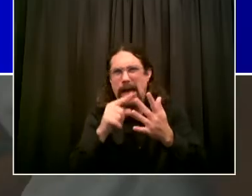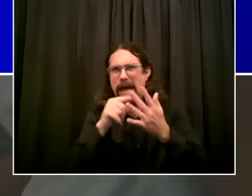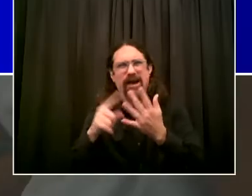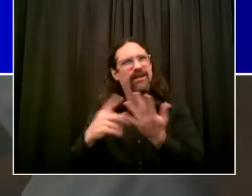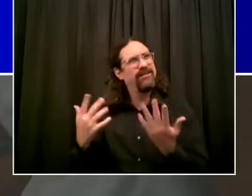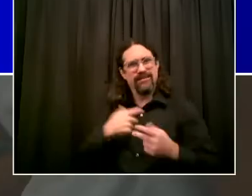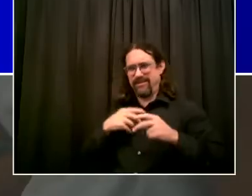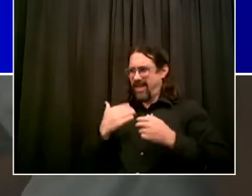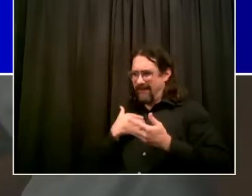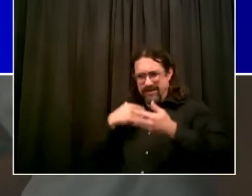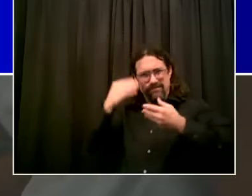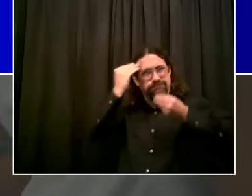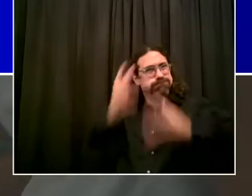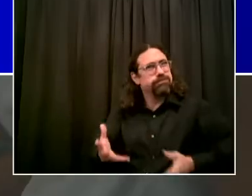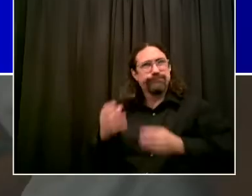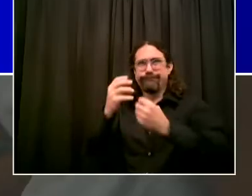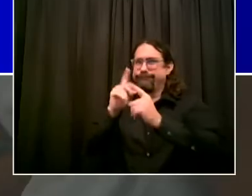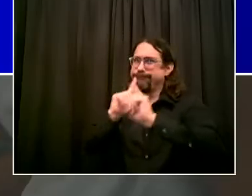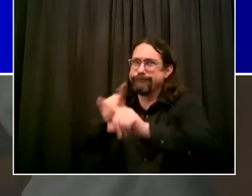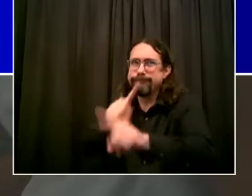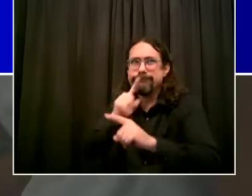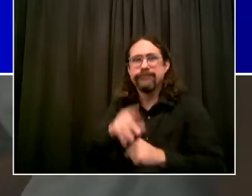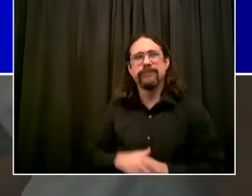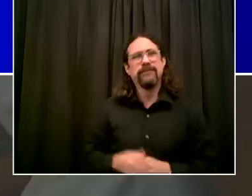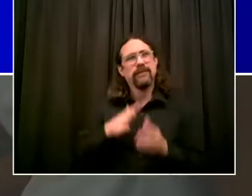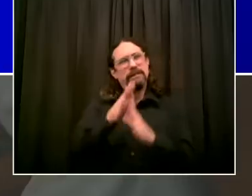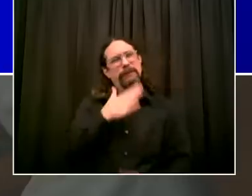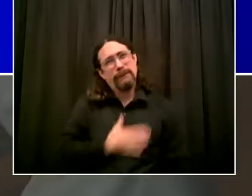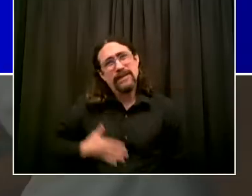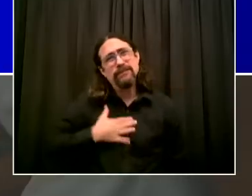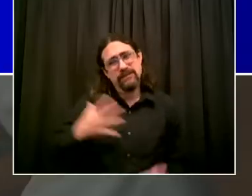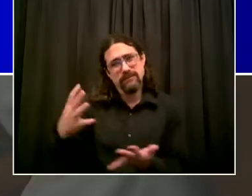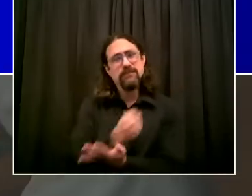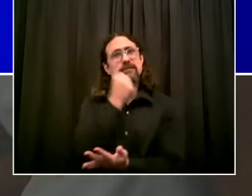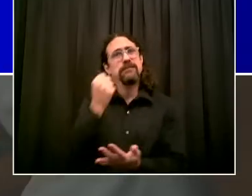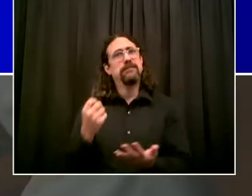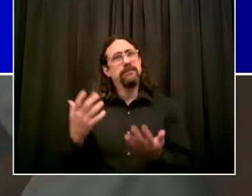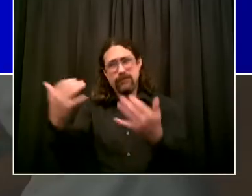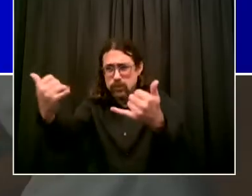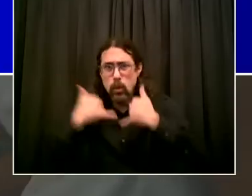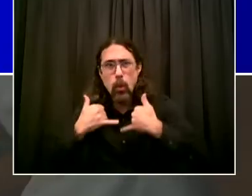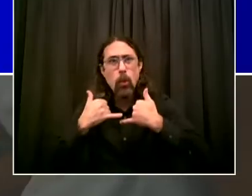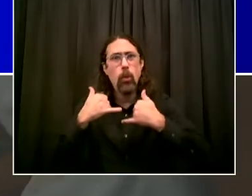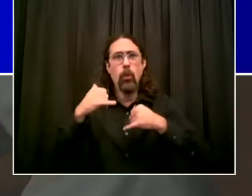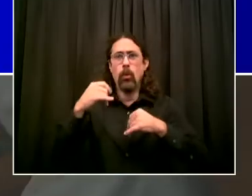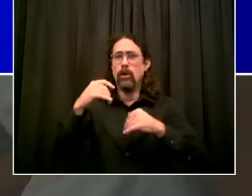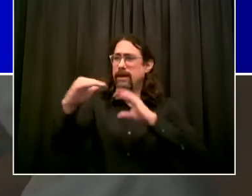KNOW THAT YOU CACAREN AAH CUS AT NYC.GOV AND YOU CAN ALSO REACH US AT OUR